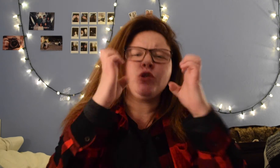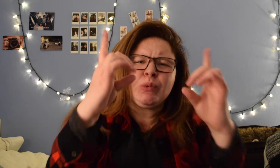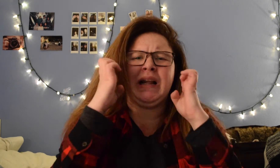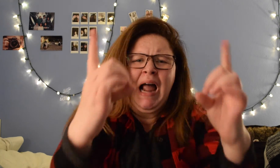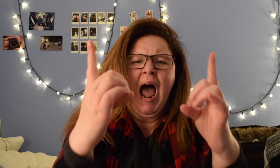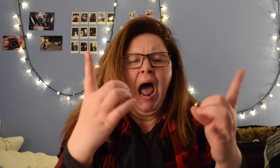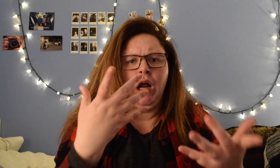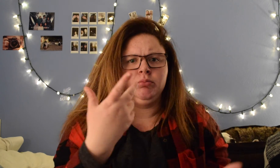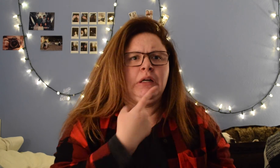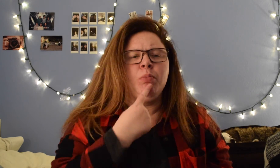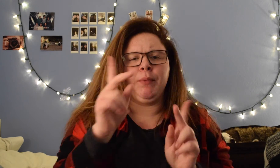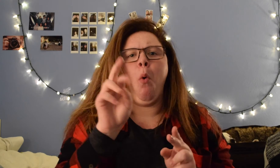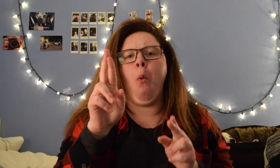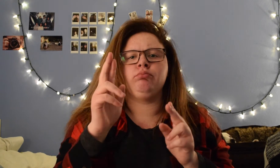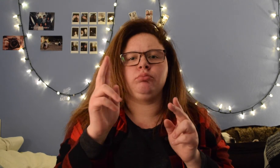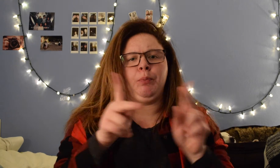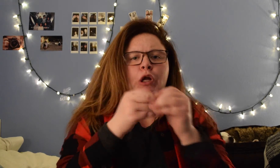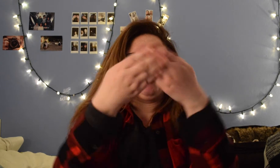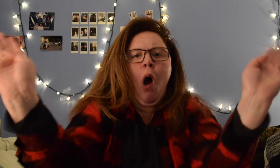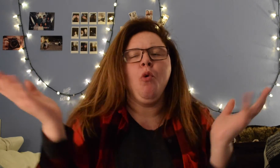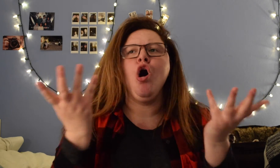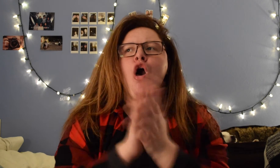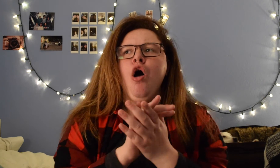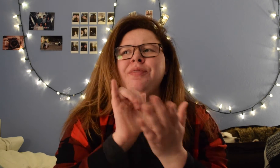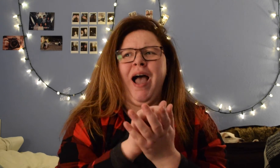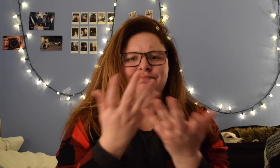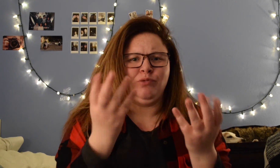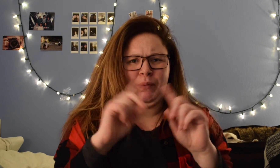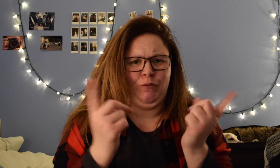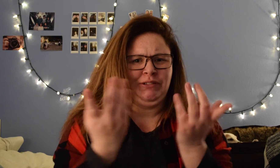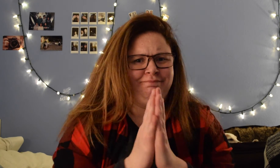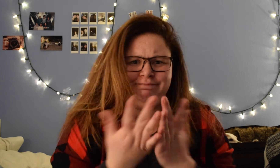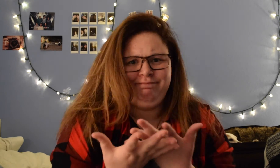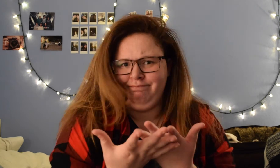Educate hearing people and people in general that there's no difference